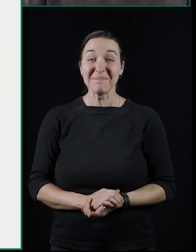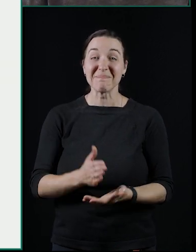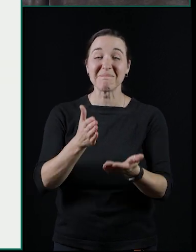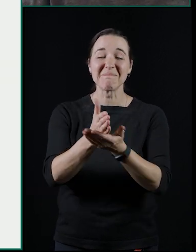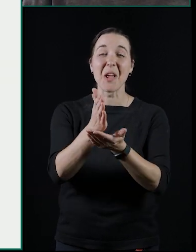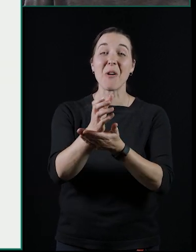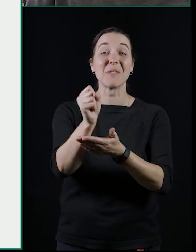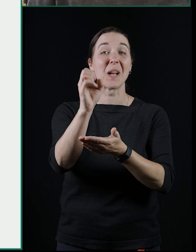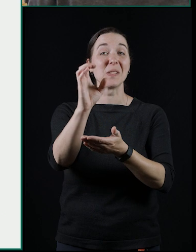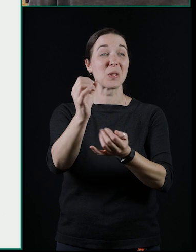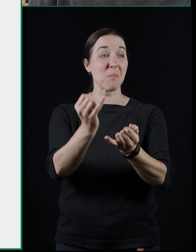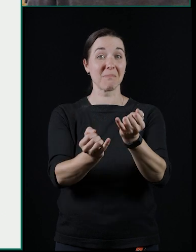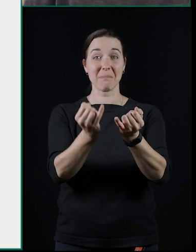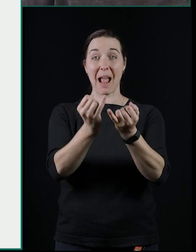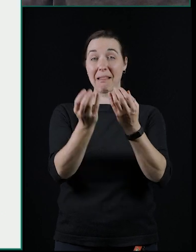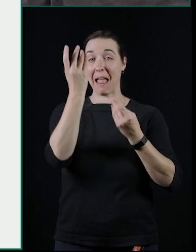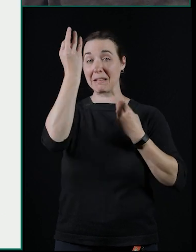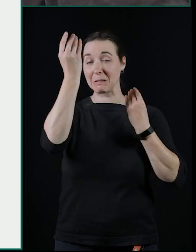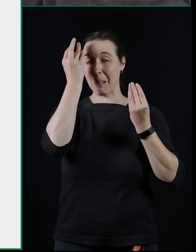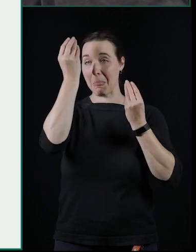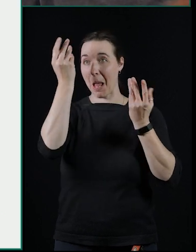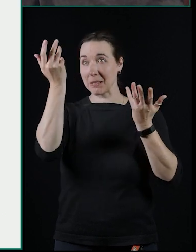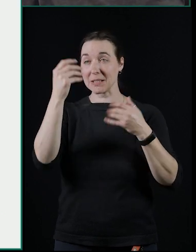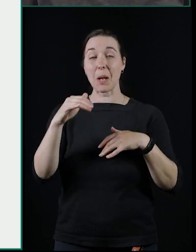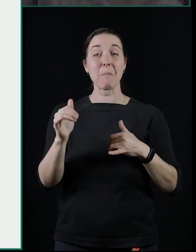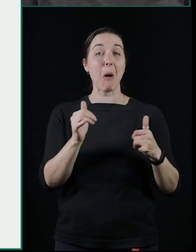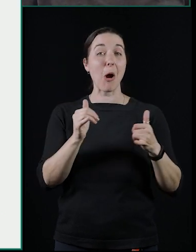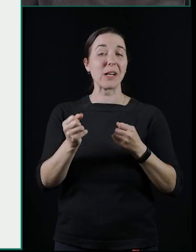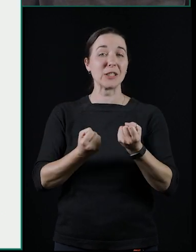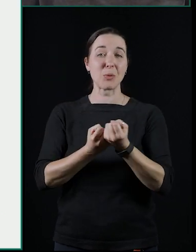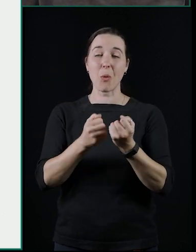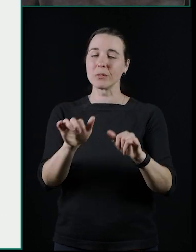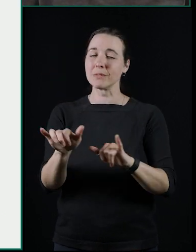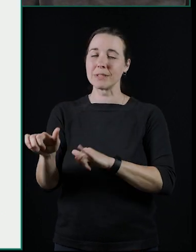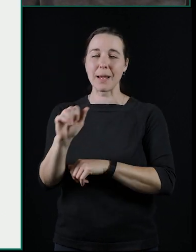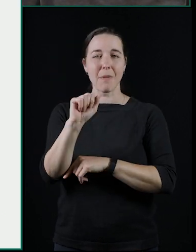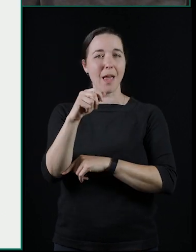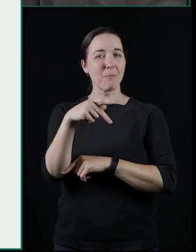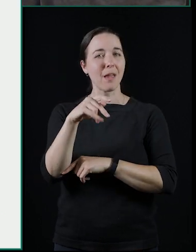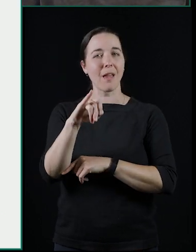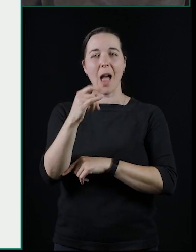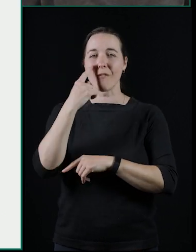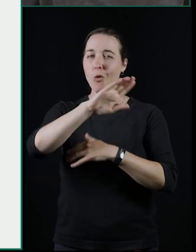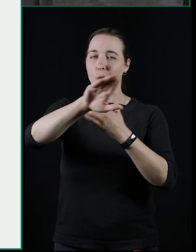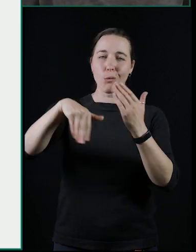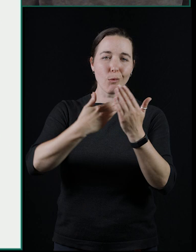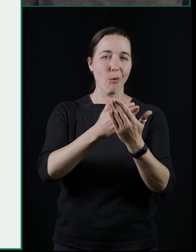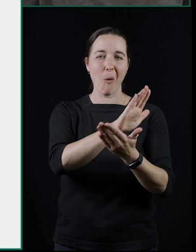All right. Some final thoughts, Party supports the same API on all your platforms.